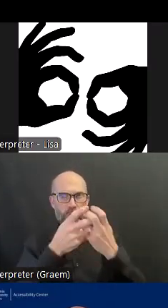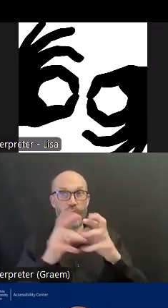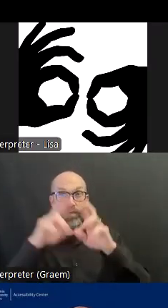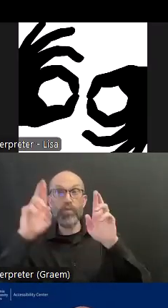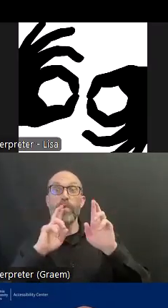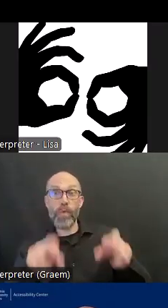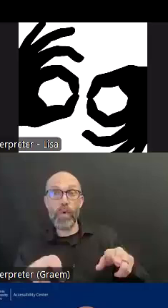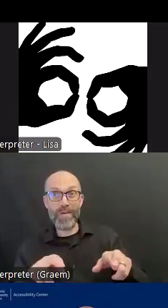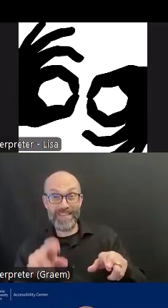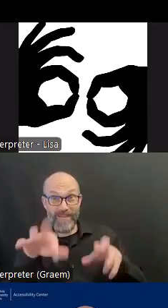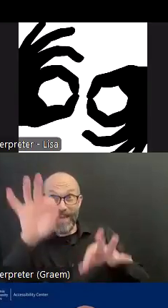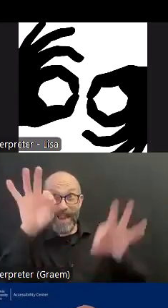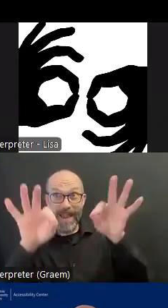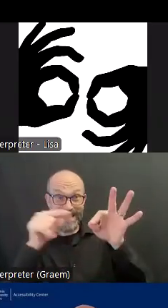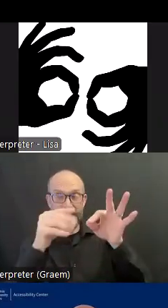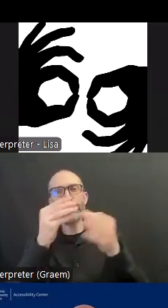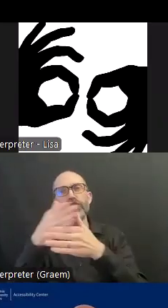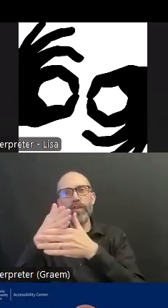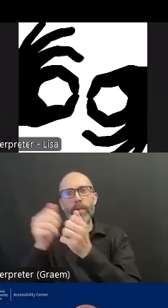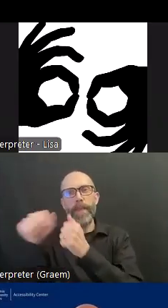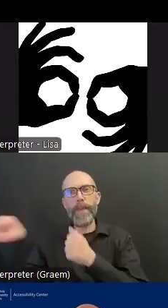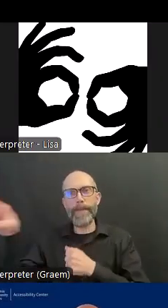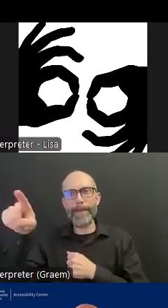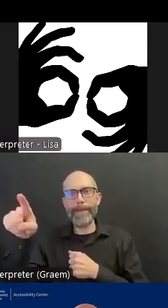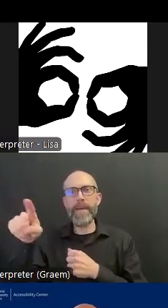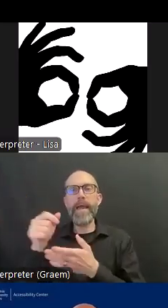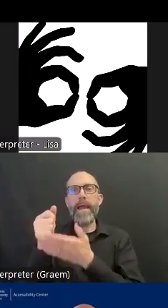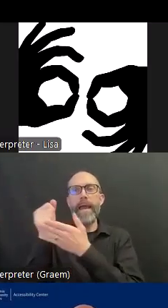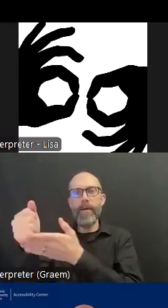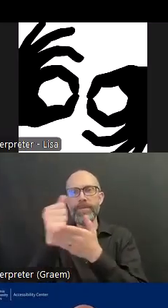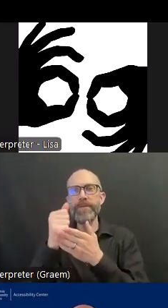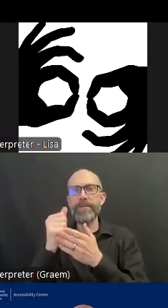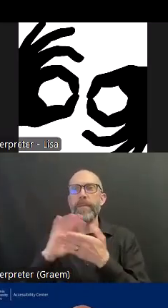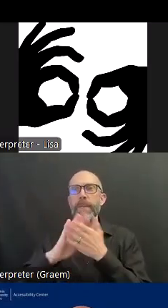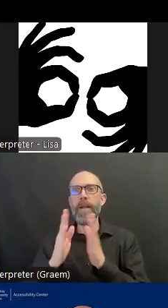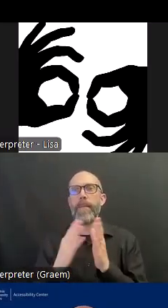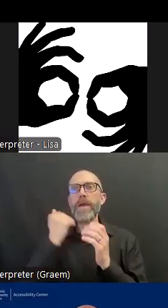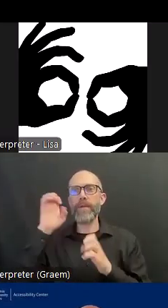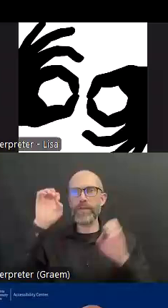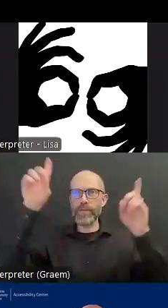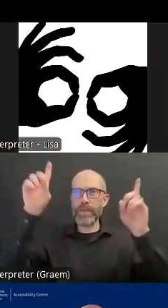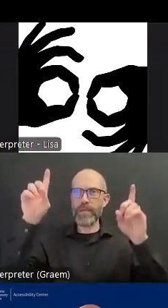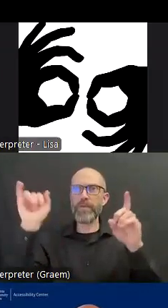That helps them become better educated.